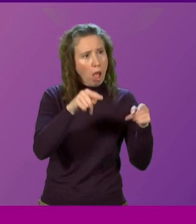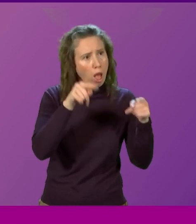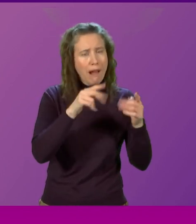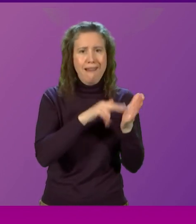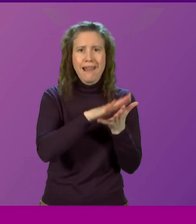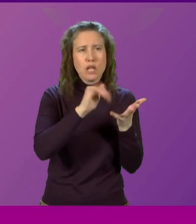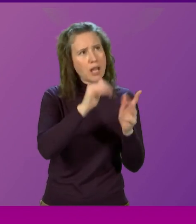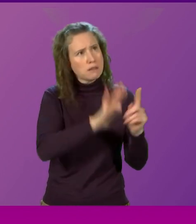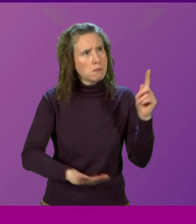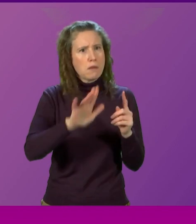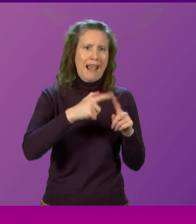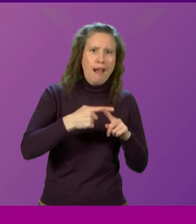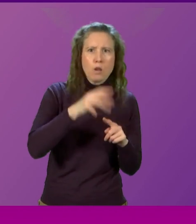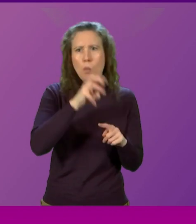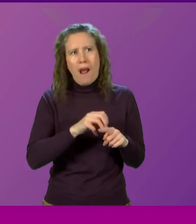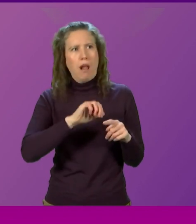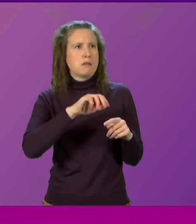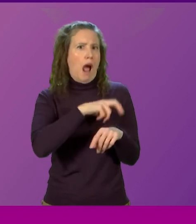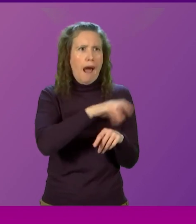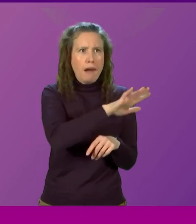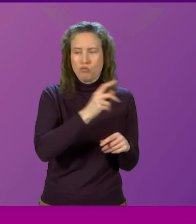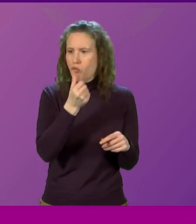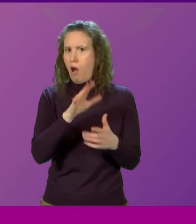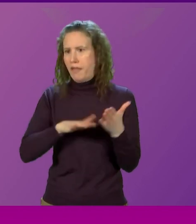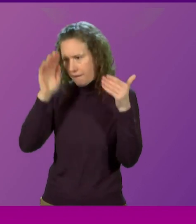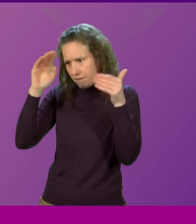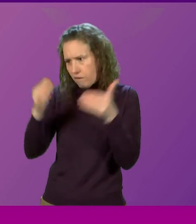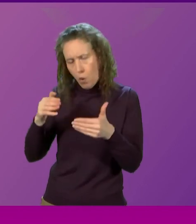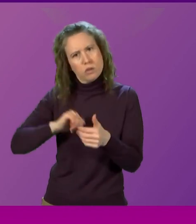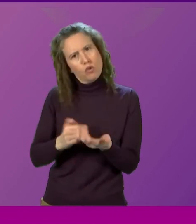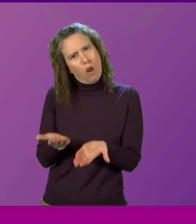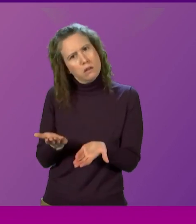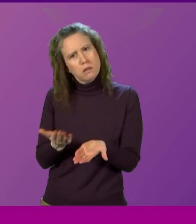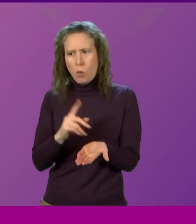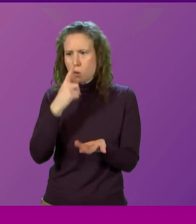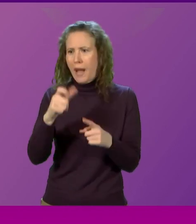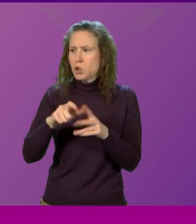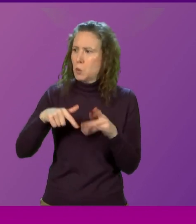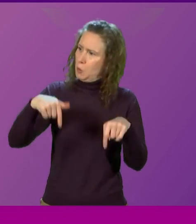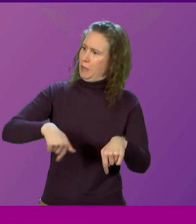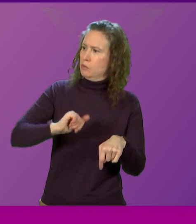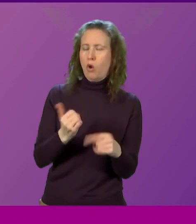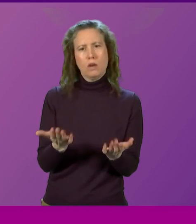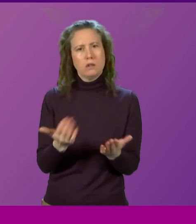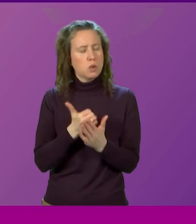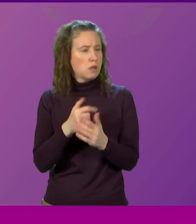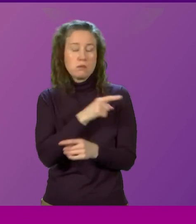parts of the United Kingdom than she does on focusing on what she can do here in Scotland.